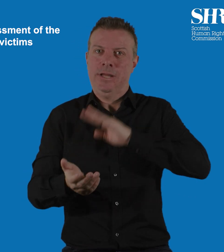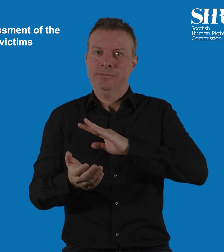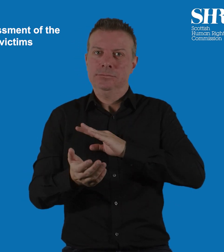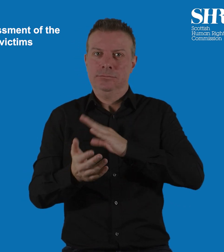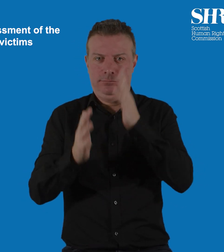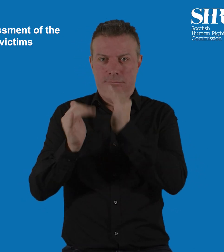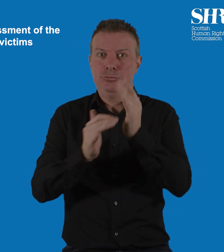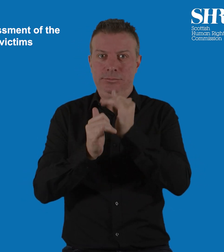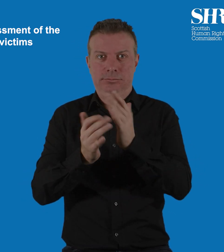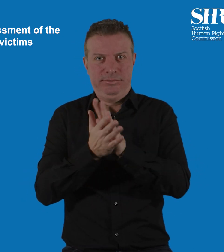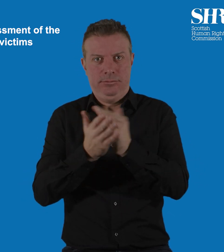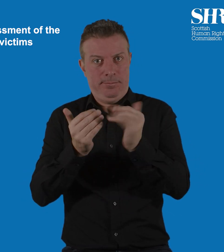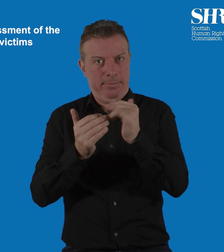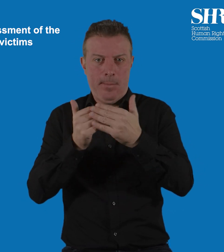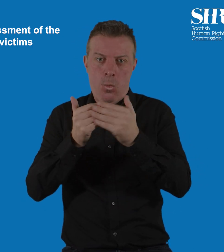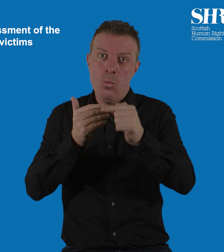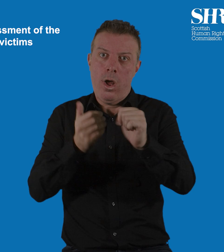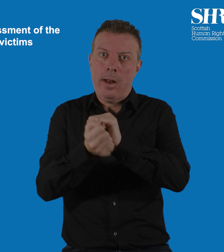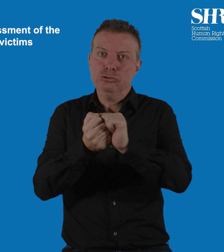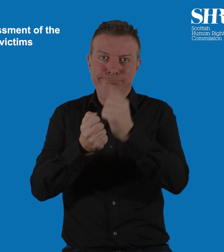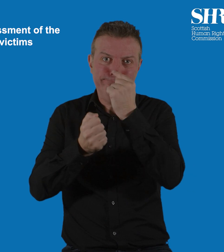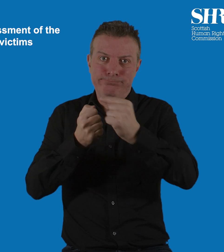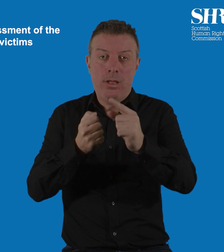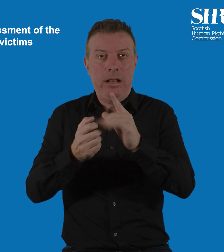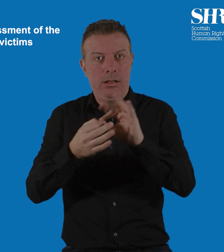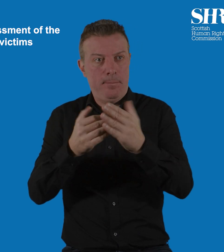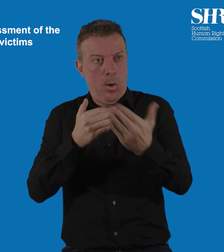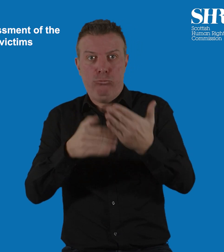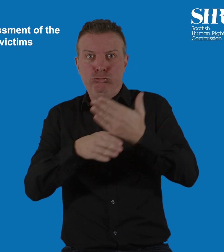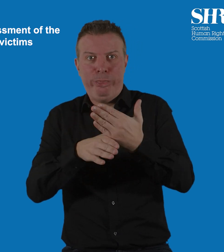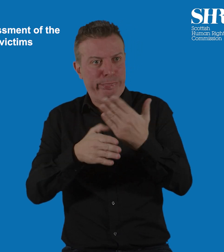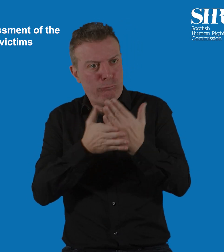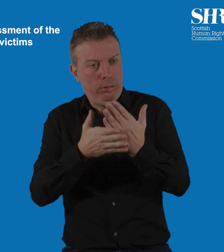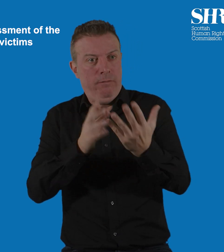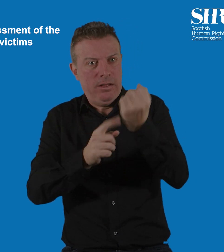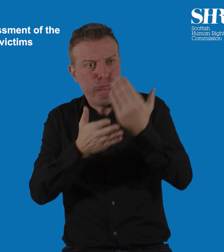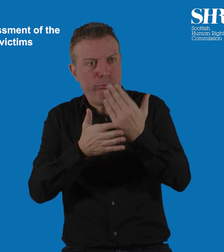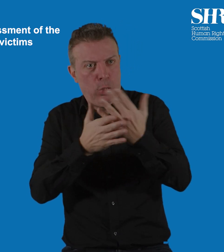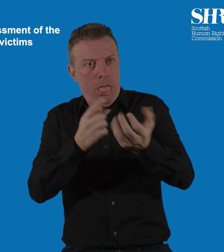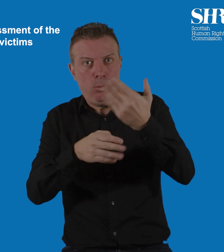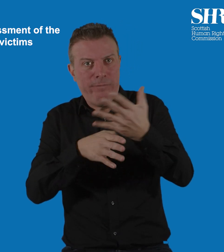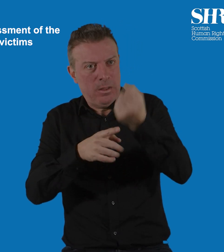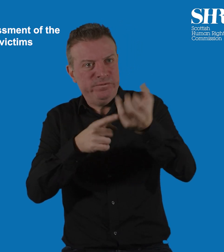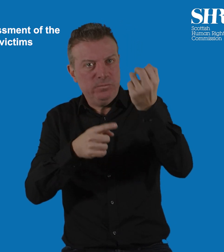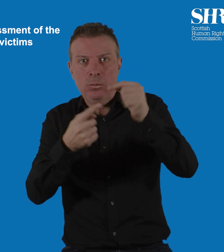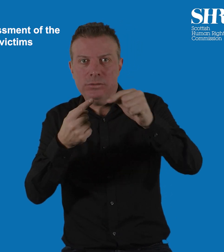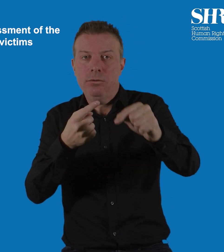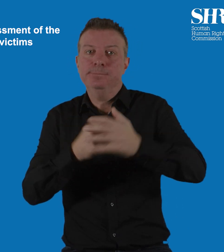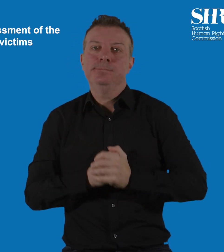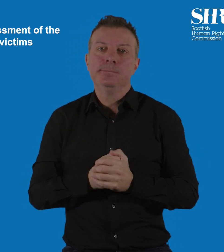• Satisfaction measures, including further apologies and truth recovery work.